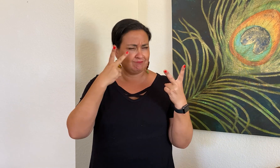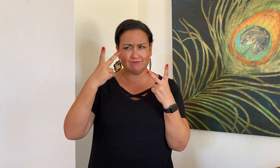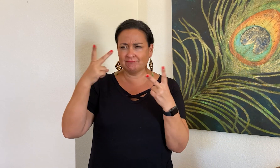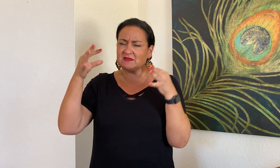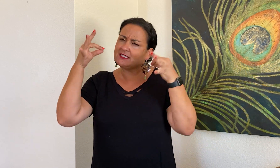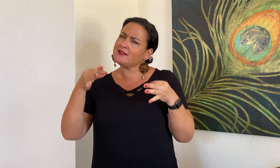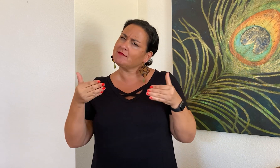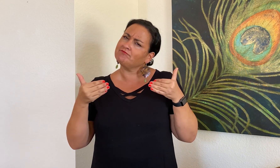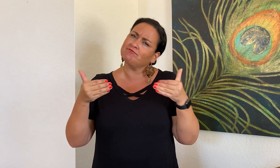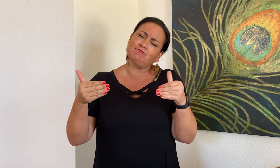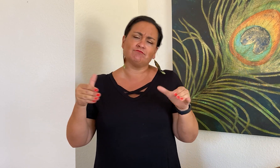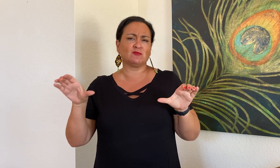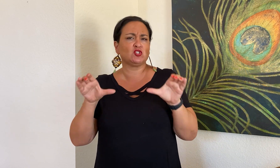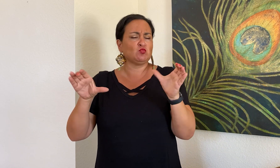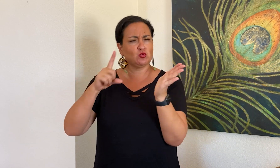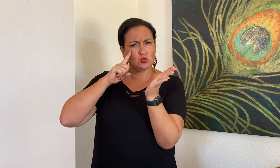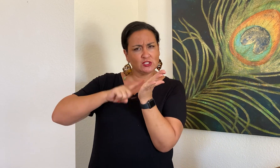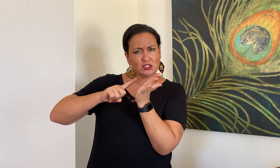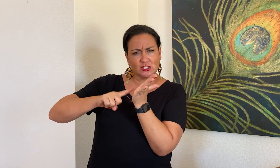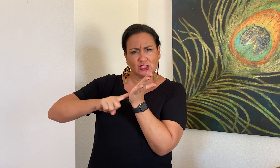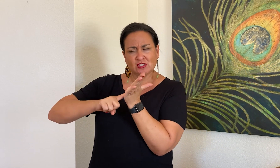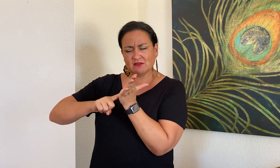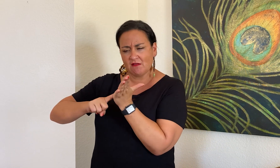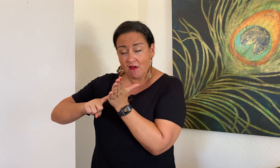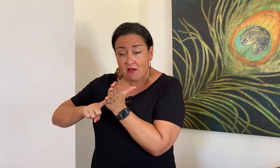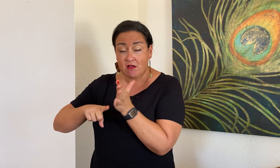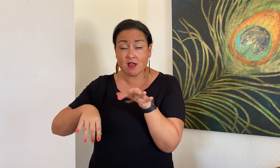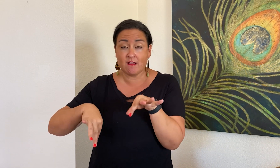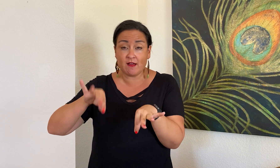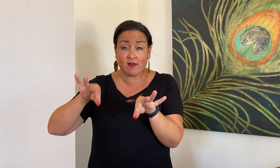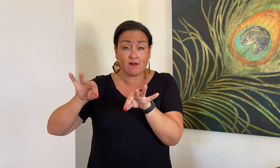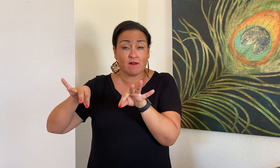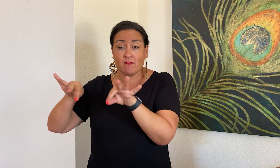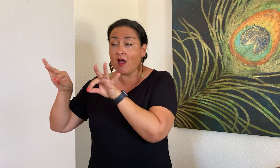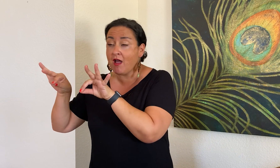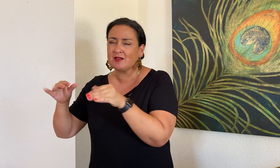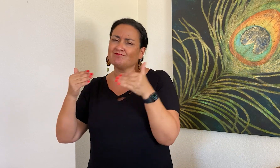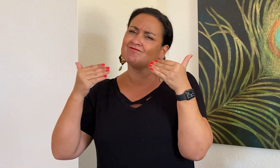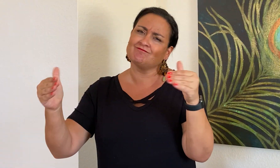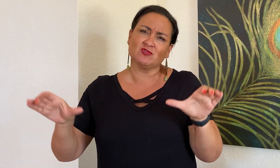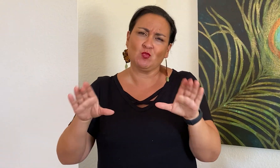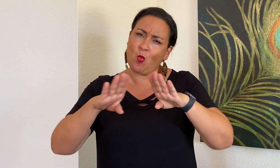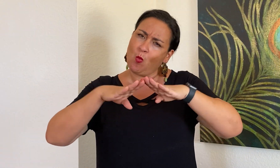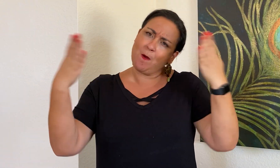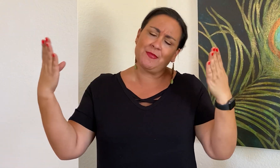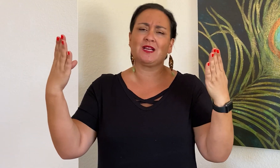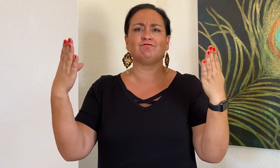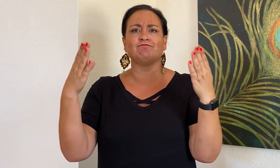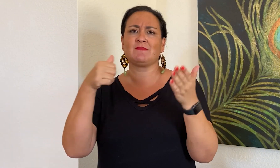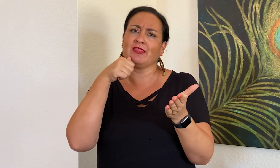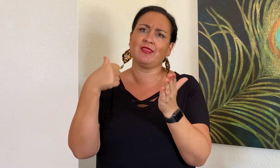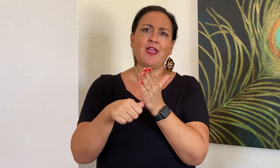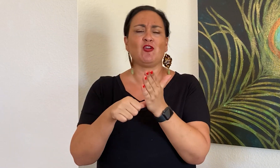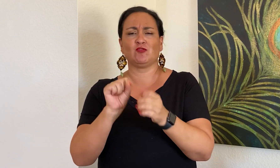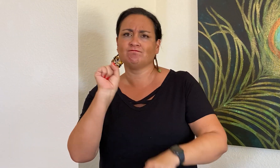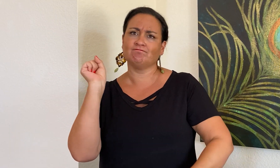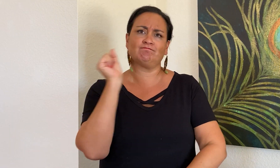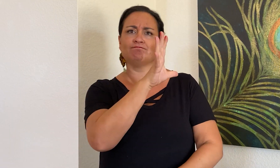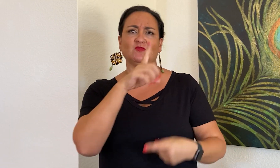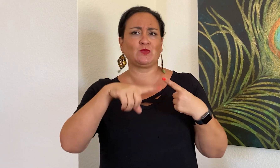decided to do research, made many discoveries, and decided to do an open letter